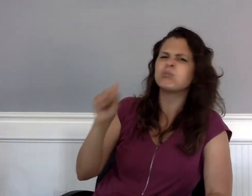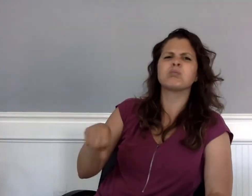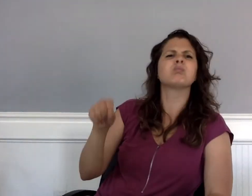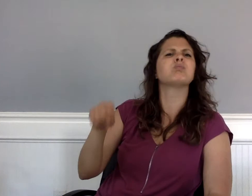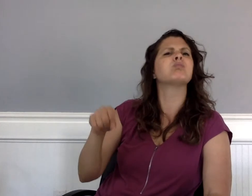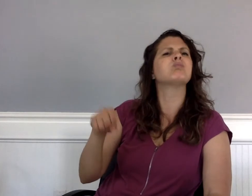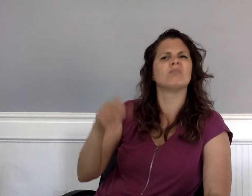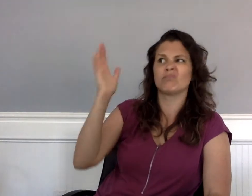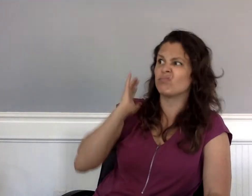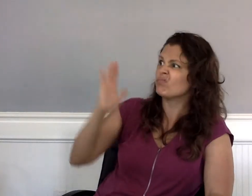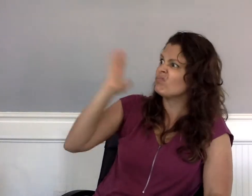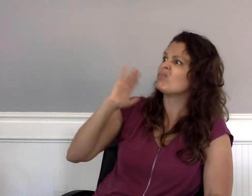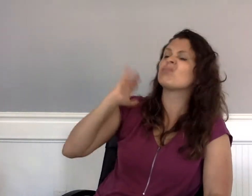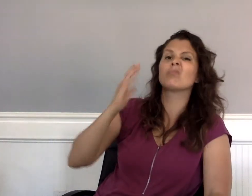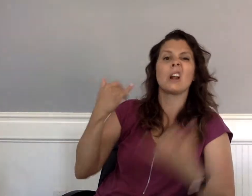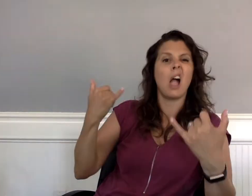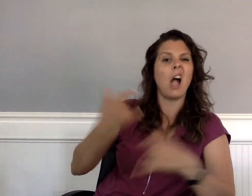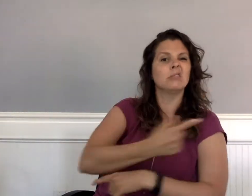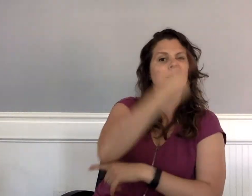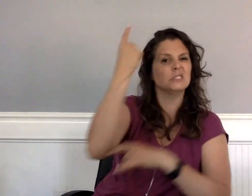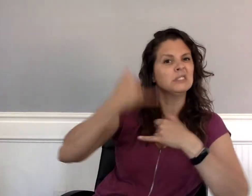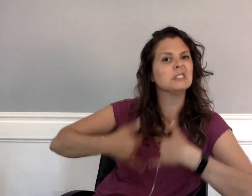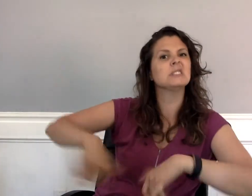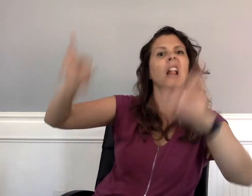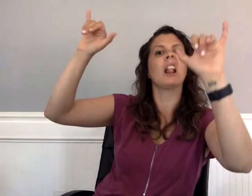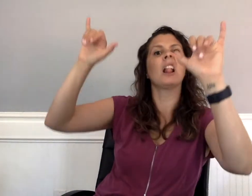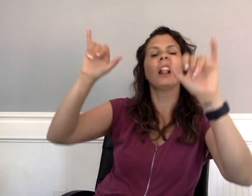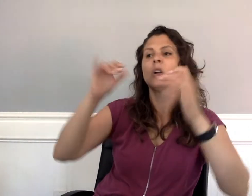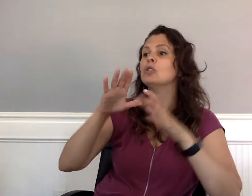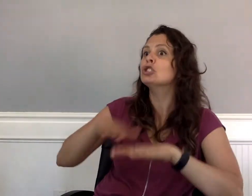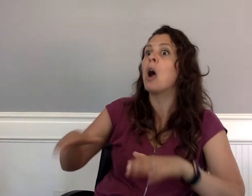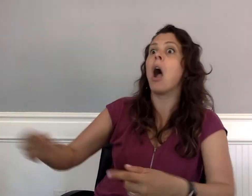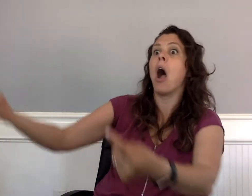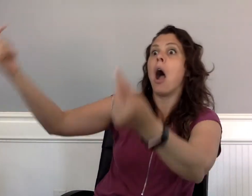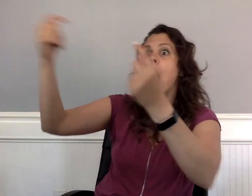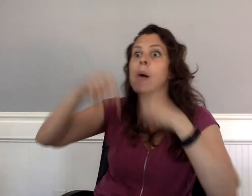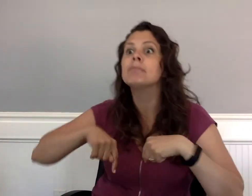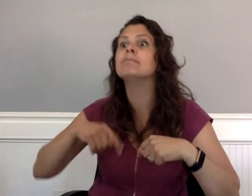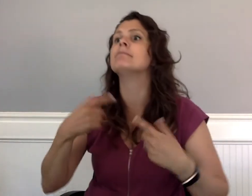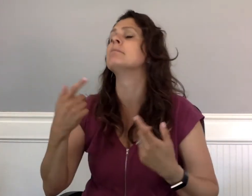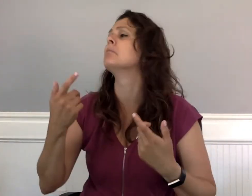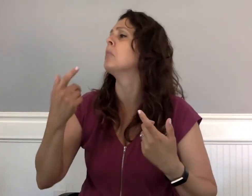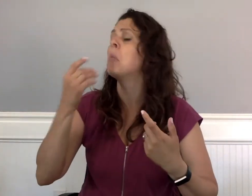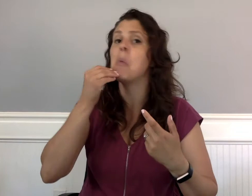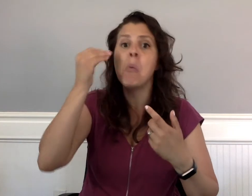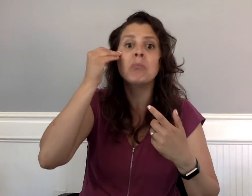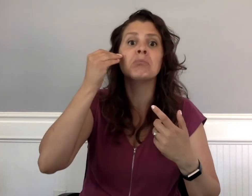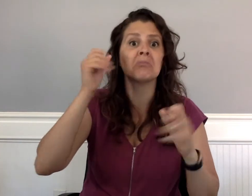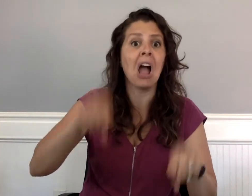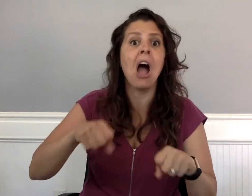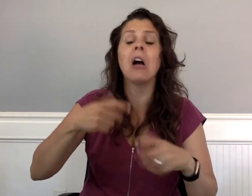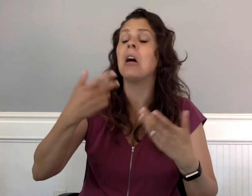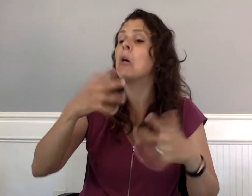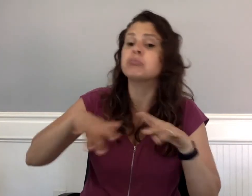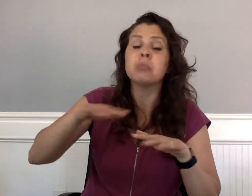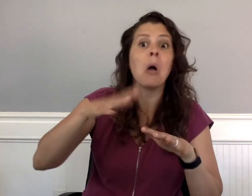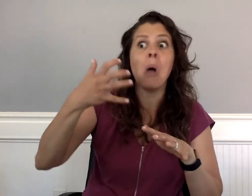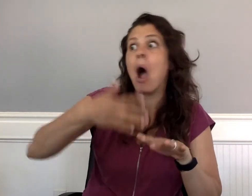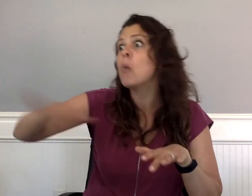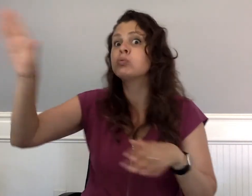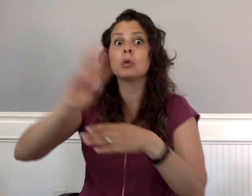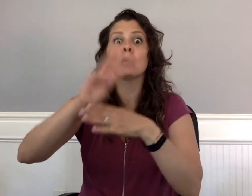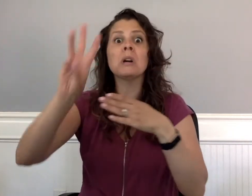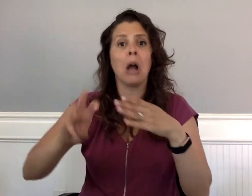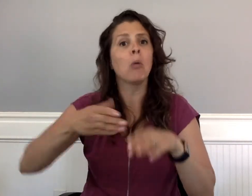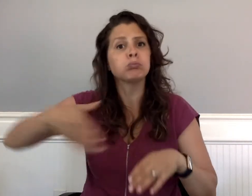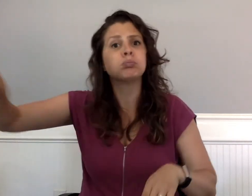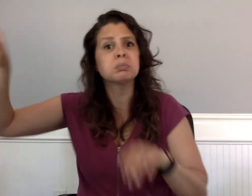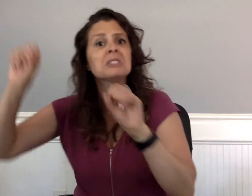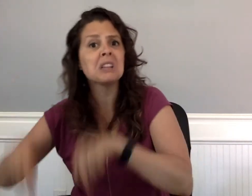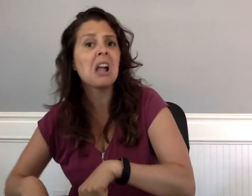“Indeed it was and still is,” Mr. Castle replied. “Children go home on the weekends if their parents live close by.